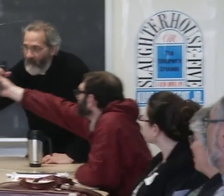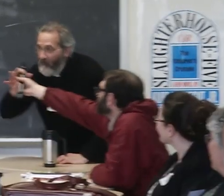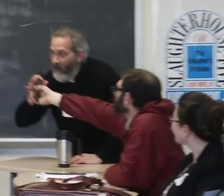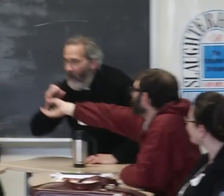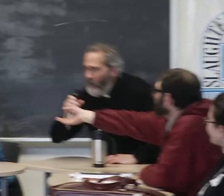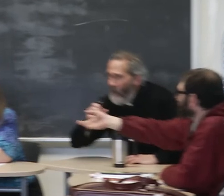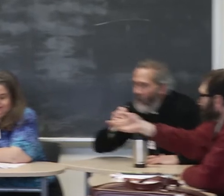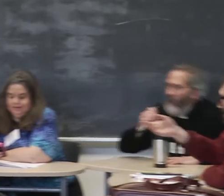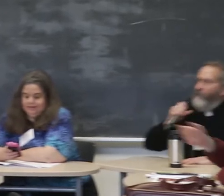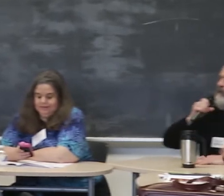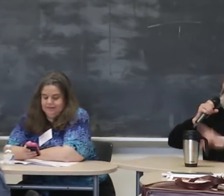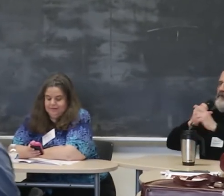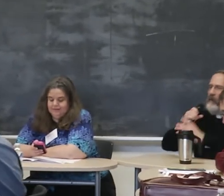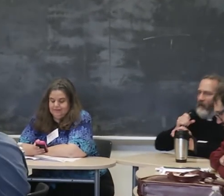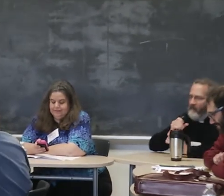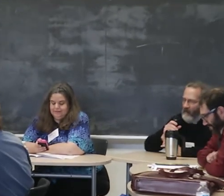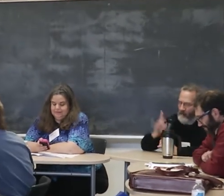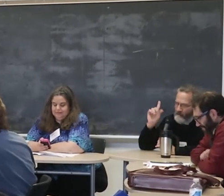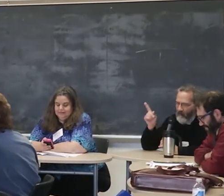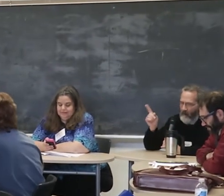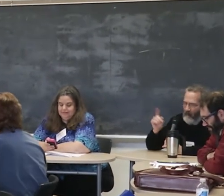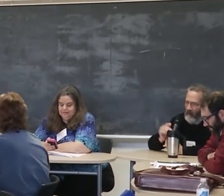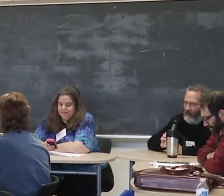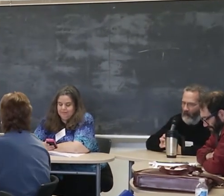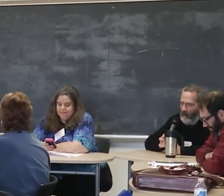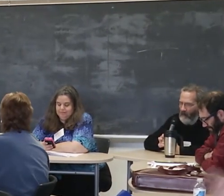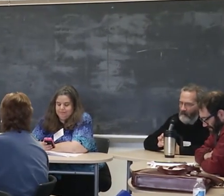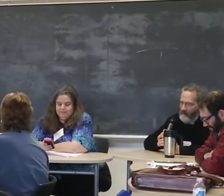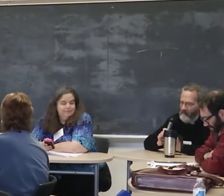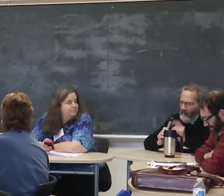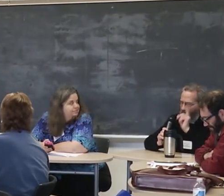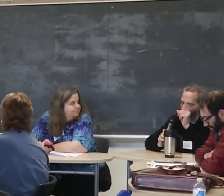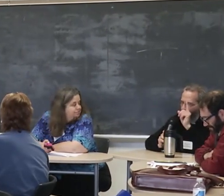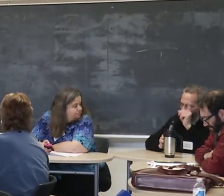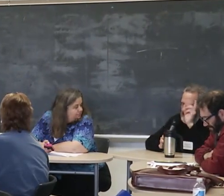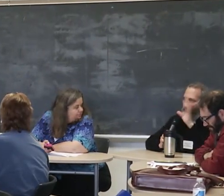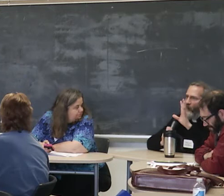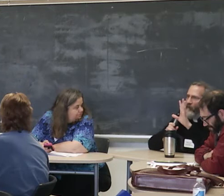[Question: I was wondering about, when you were talking about accessibility to people with